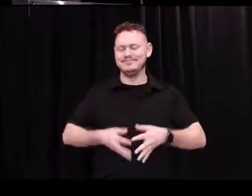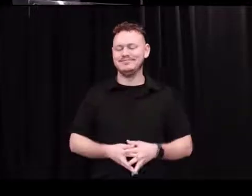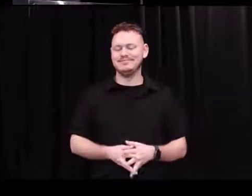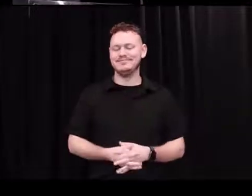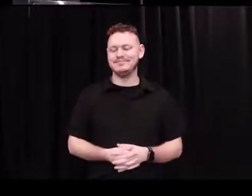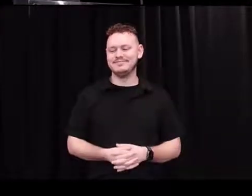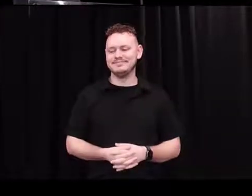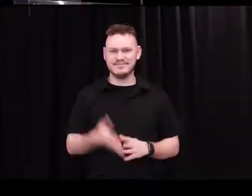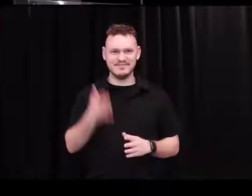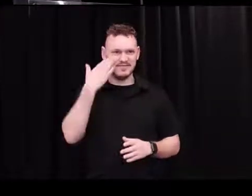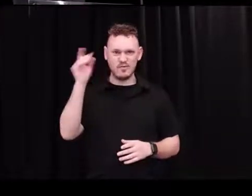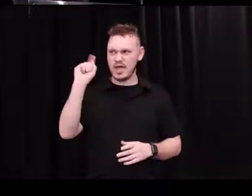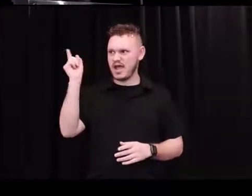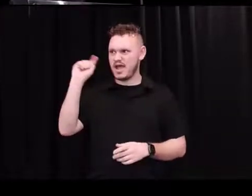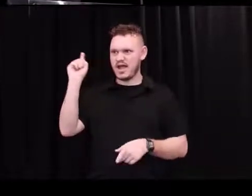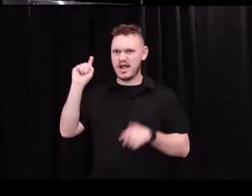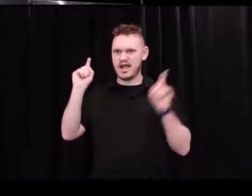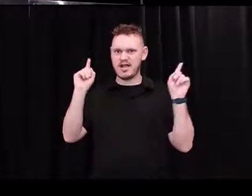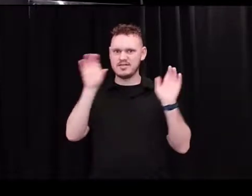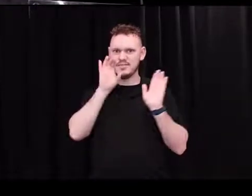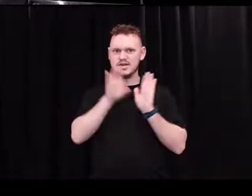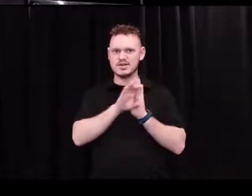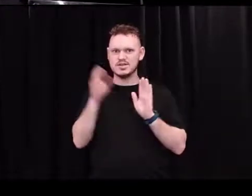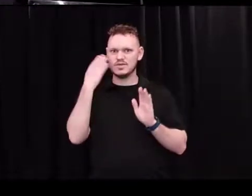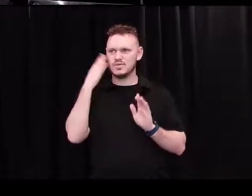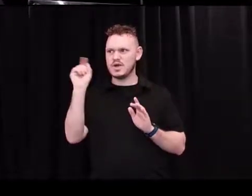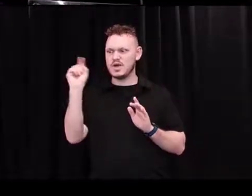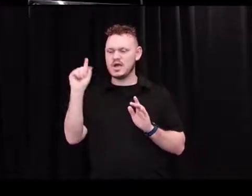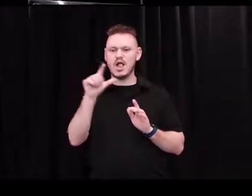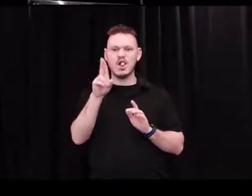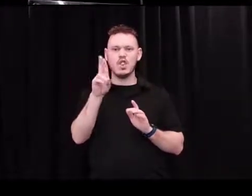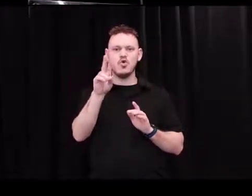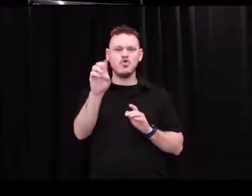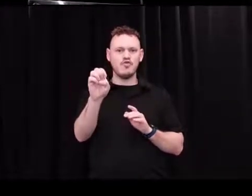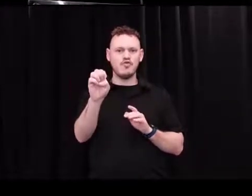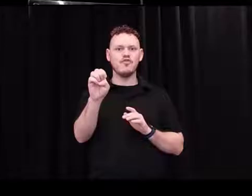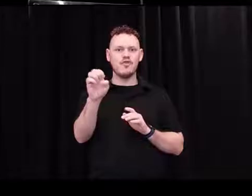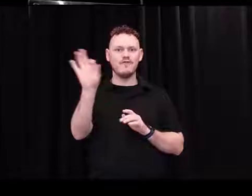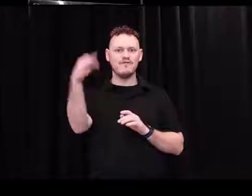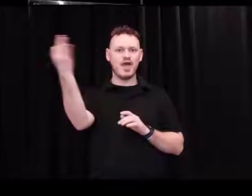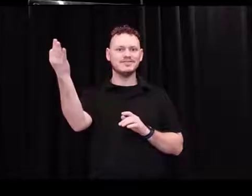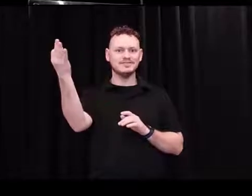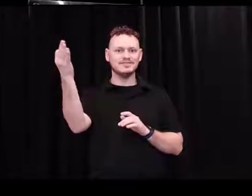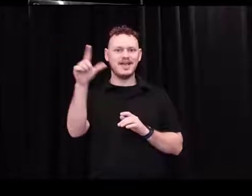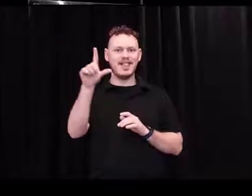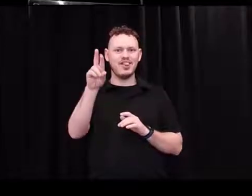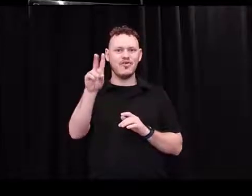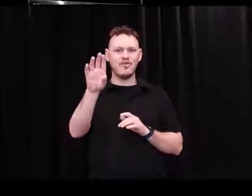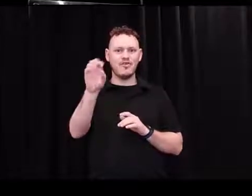Anybody know where this is? It's the Louvre in France. Guy named Tom Hanks went in there and